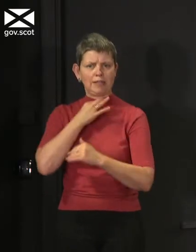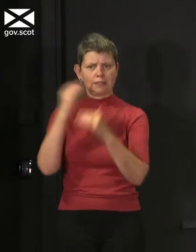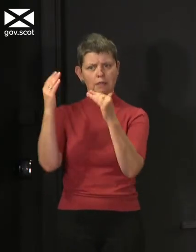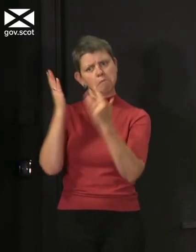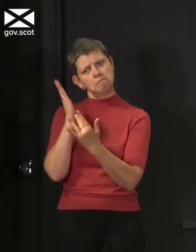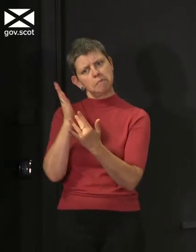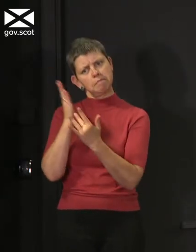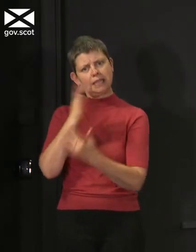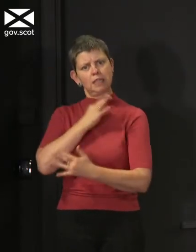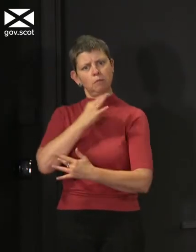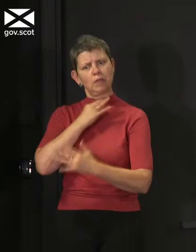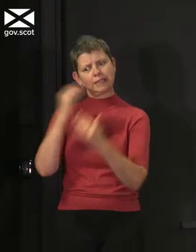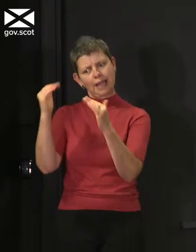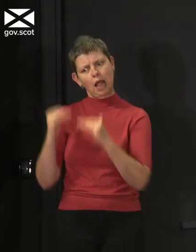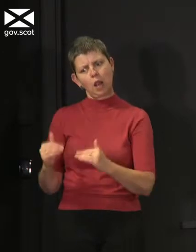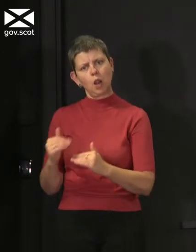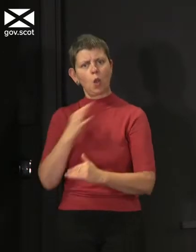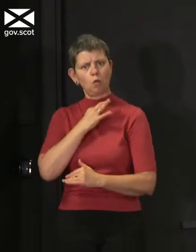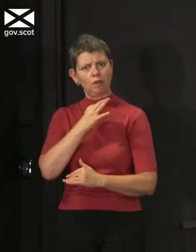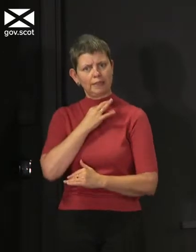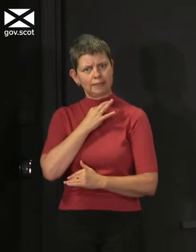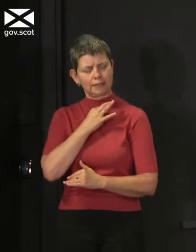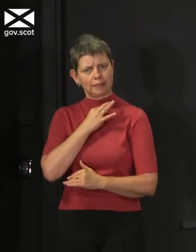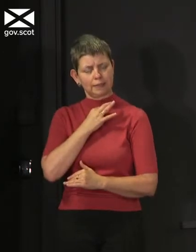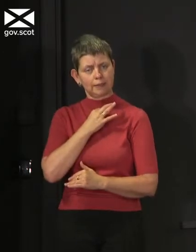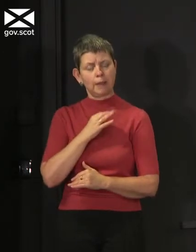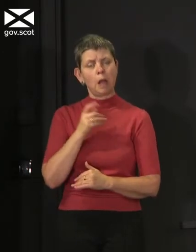although I can't say this definitively until we have completed the process, it is likely